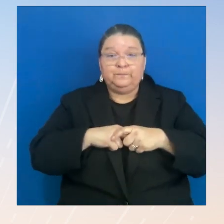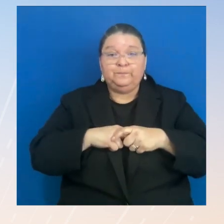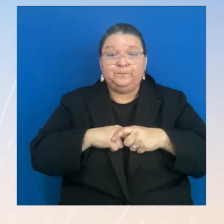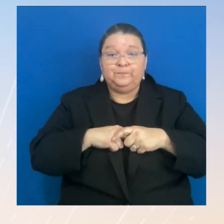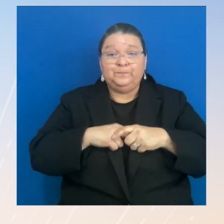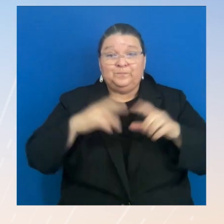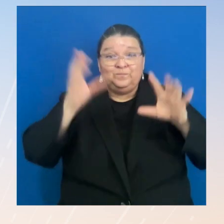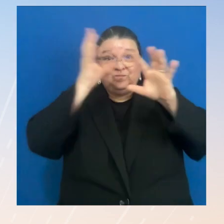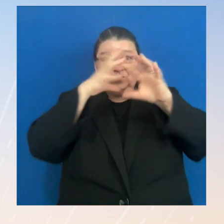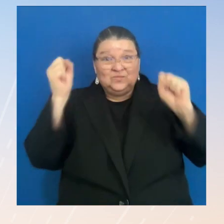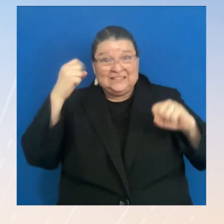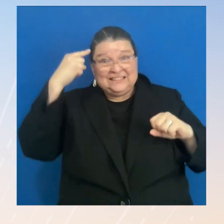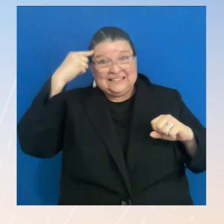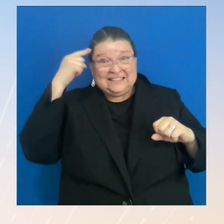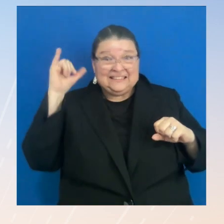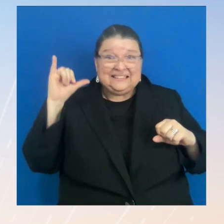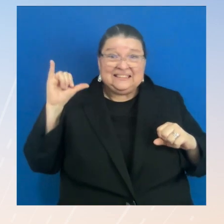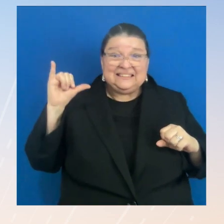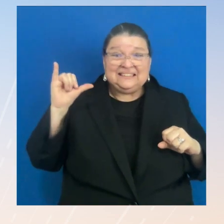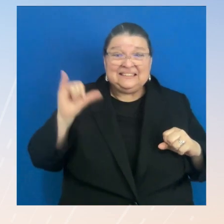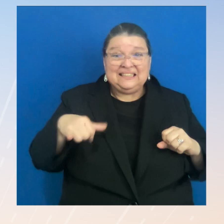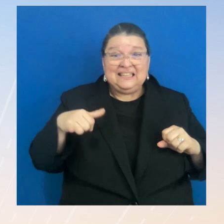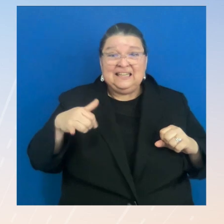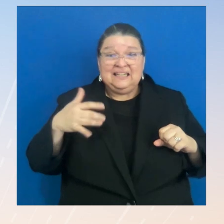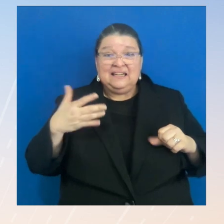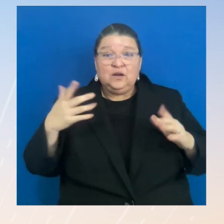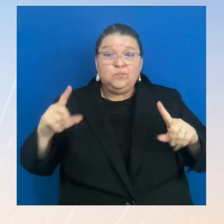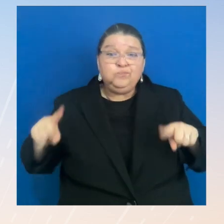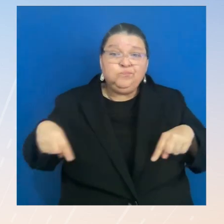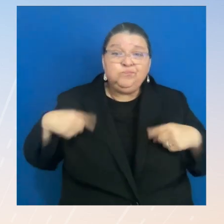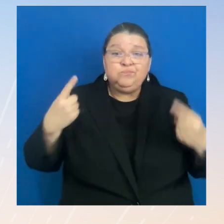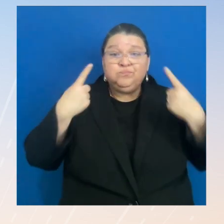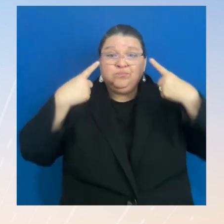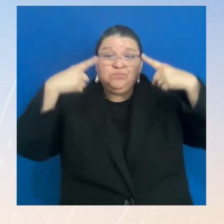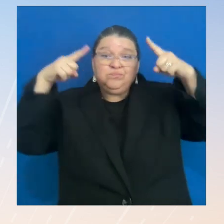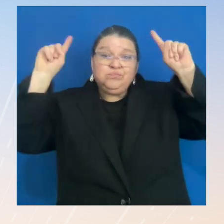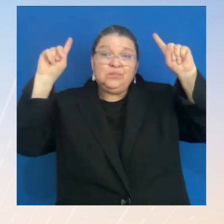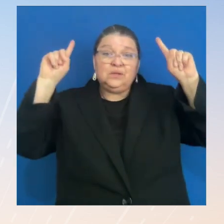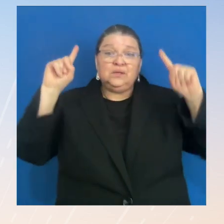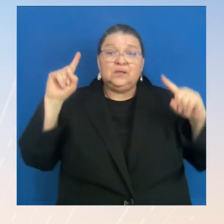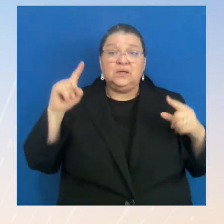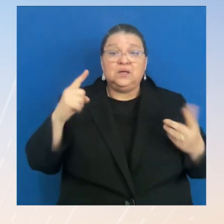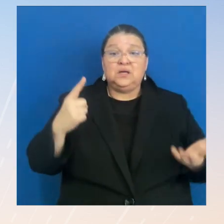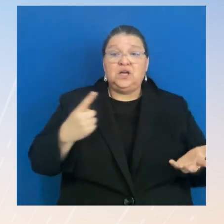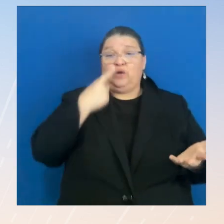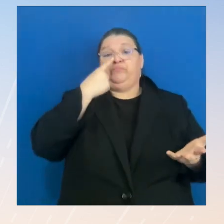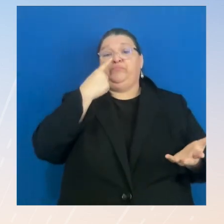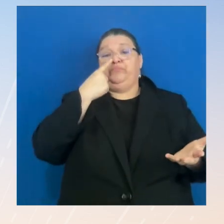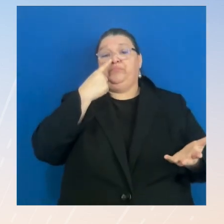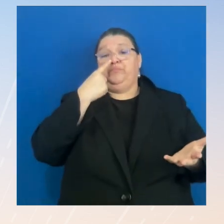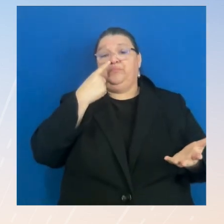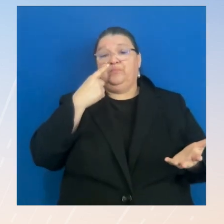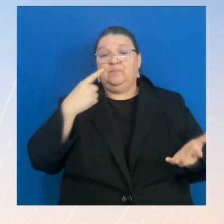Ms. Psaki: Again, I think we are confident that if we need to have continued -- and we will need to have direct and indirect conversations with Russia,